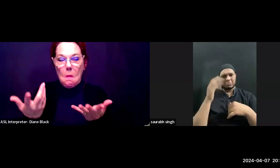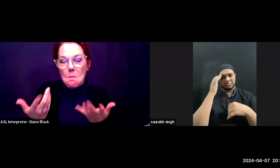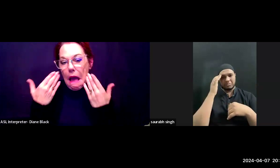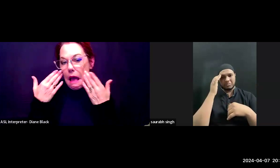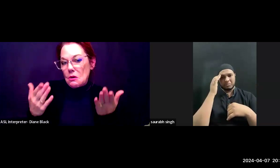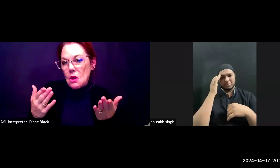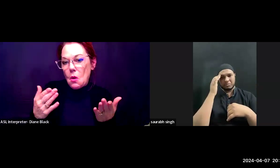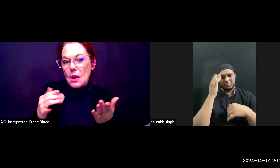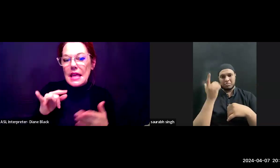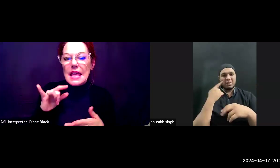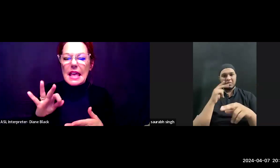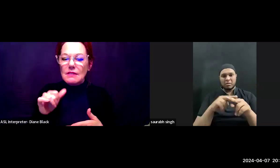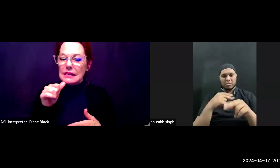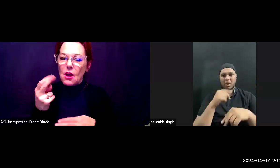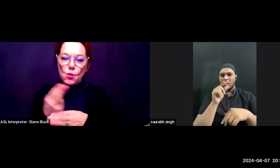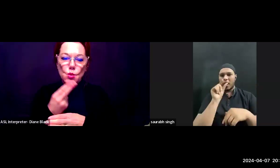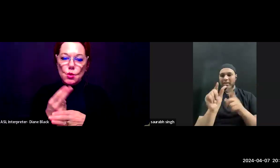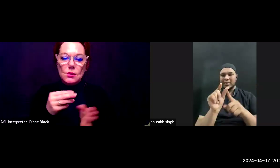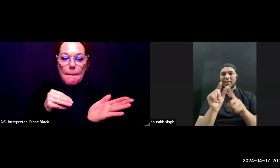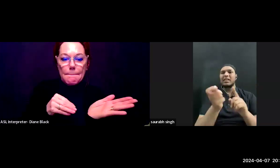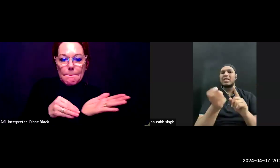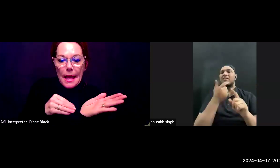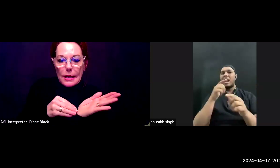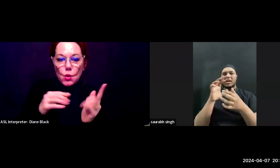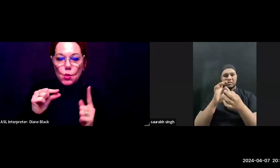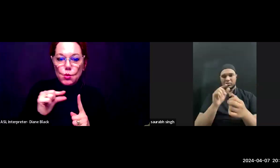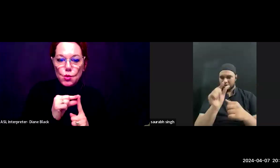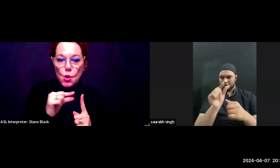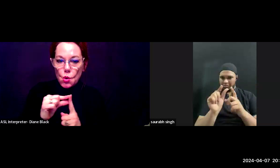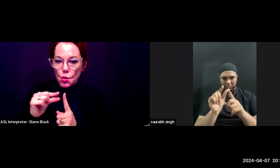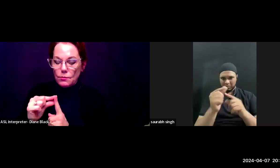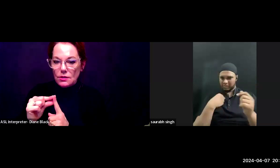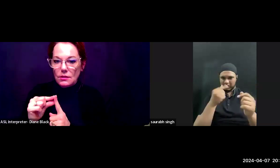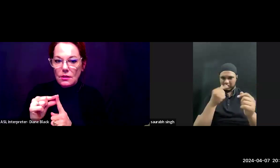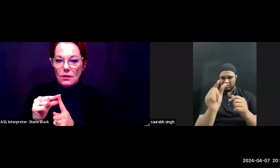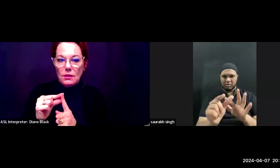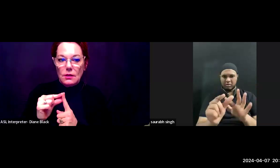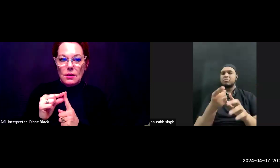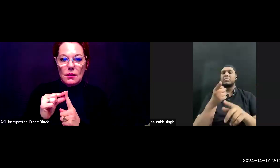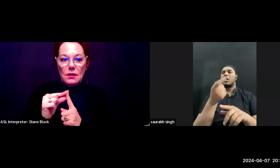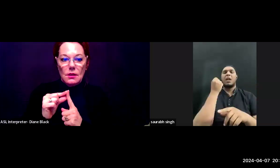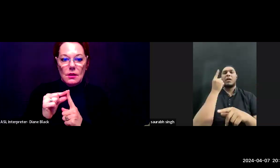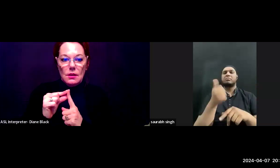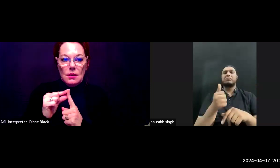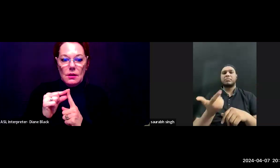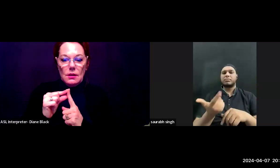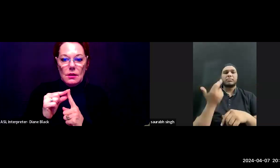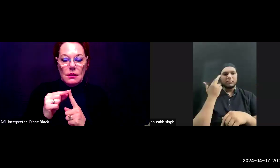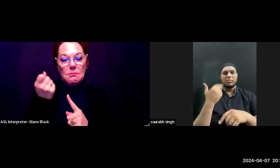we don't use the medical terms and give a talk it will not because I've been trained in US and in